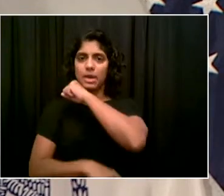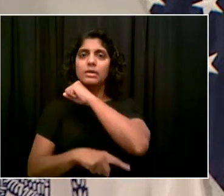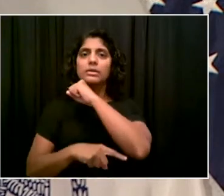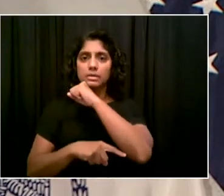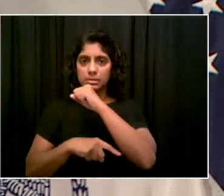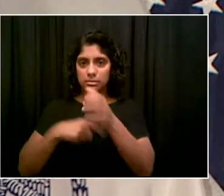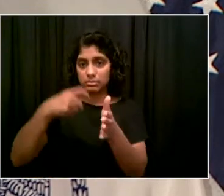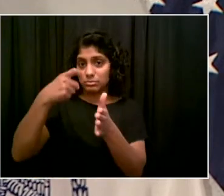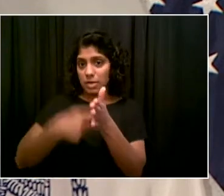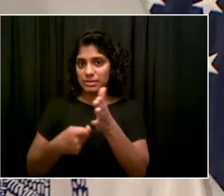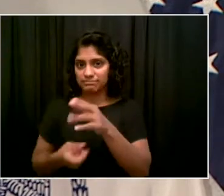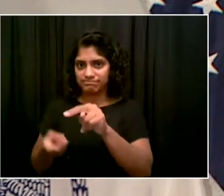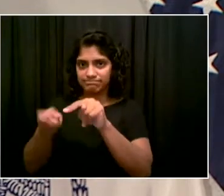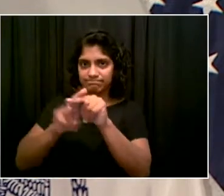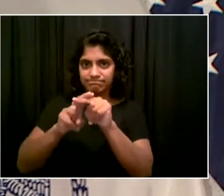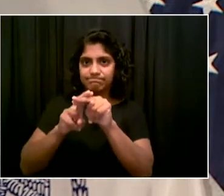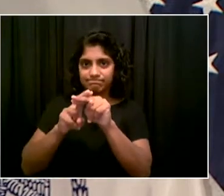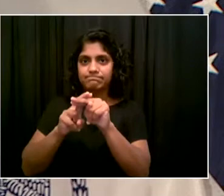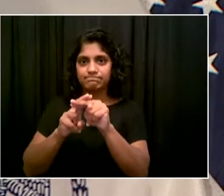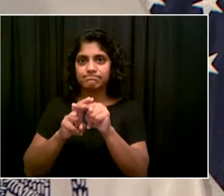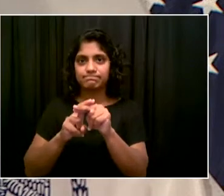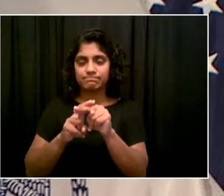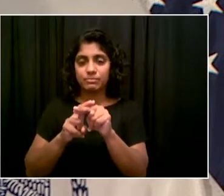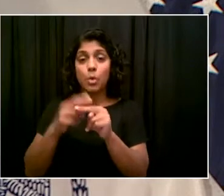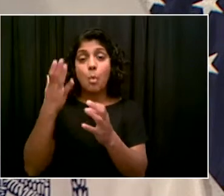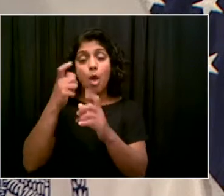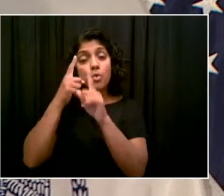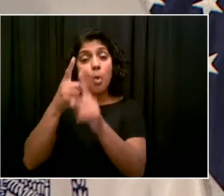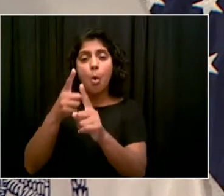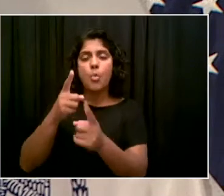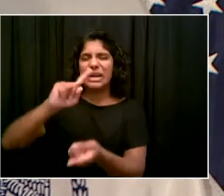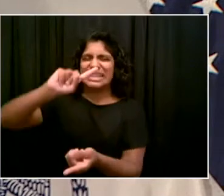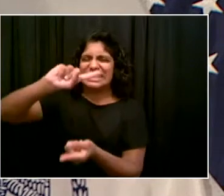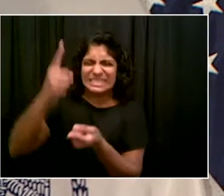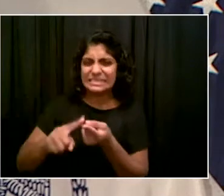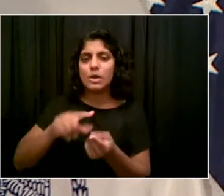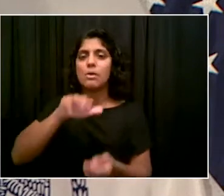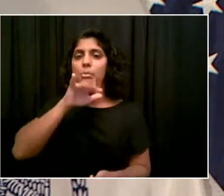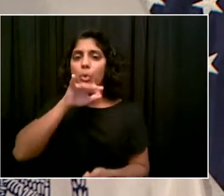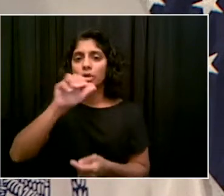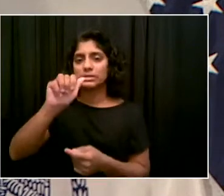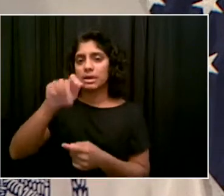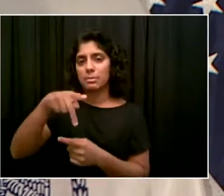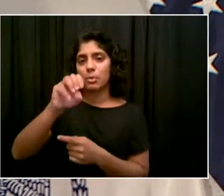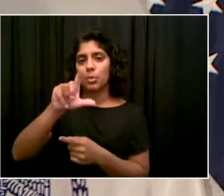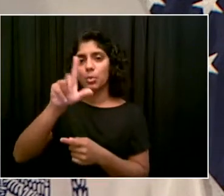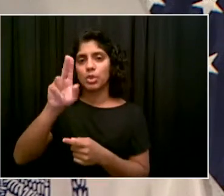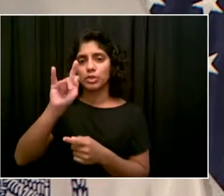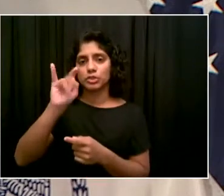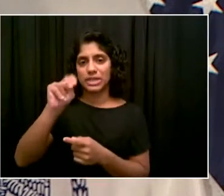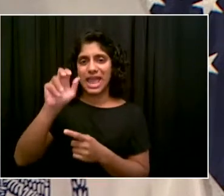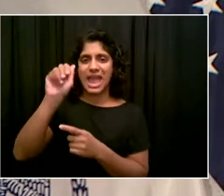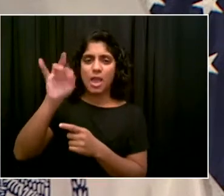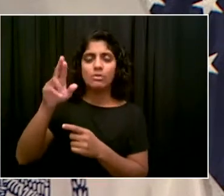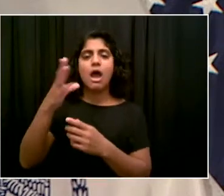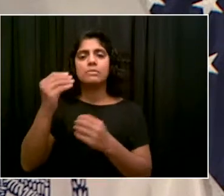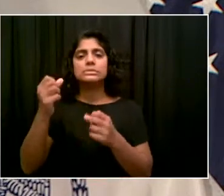CONGESTION PRICING BUT ALSO CONGESTION PRICING TO STOP THE HORRIBLE POLLUTION THAT HAS AFFLICTED SO